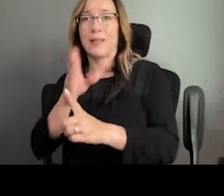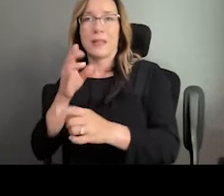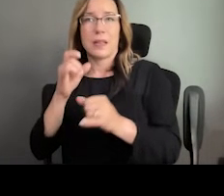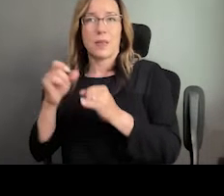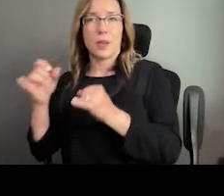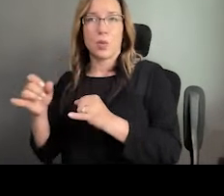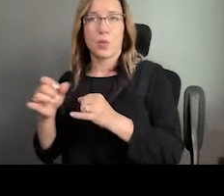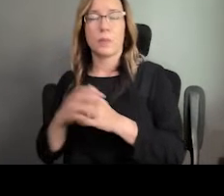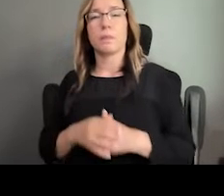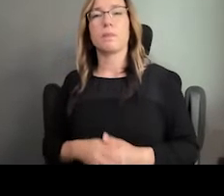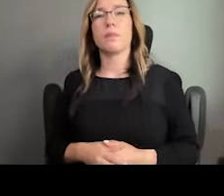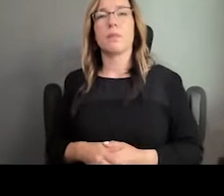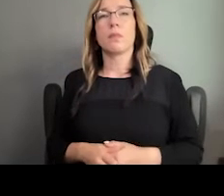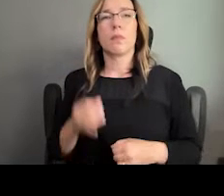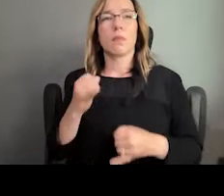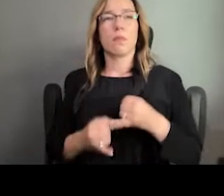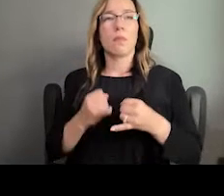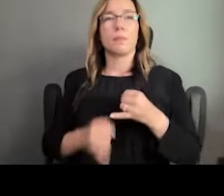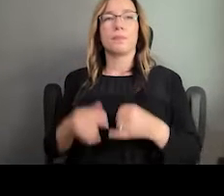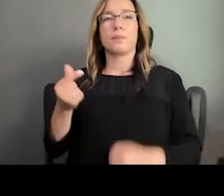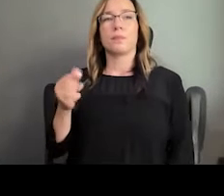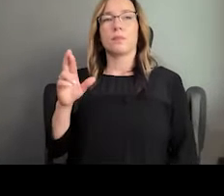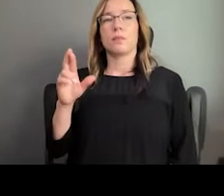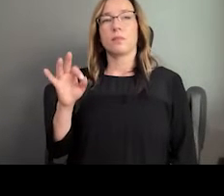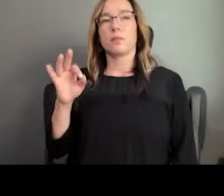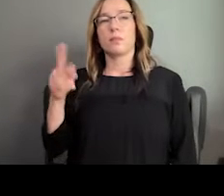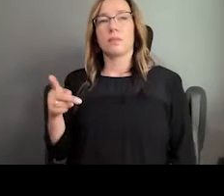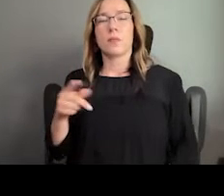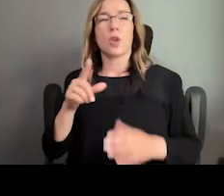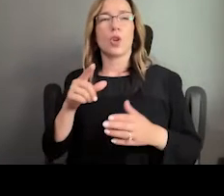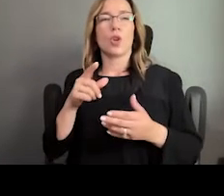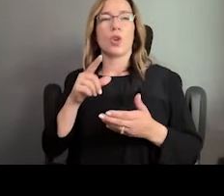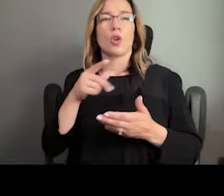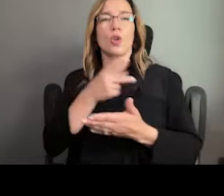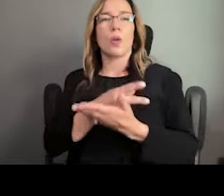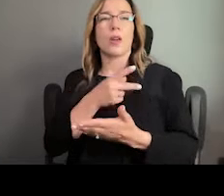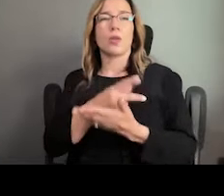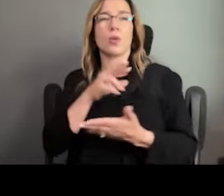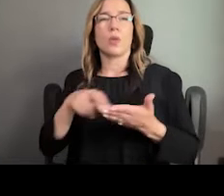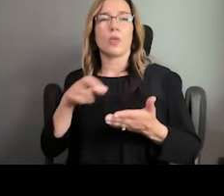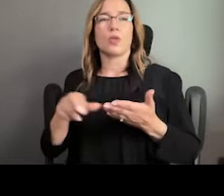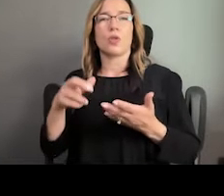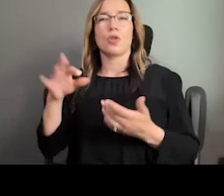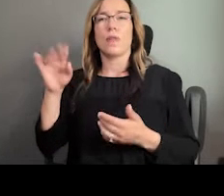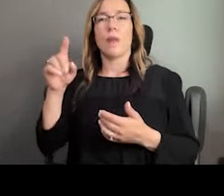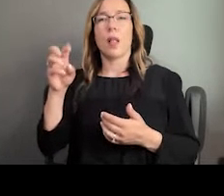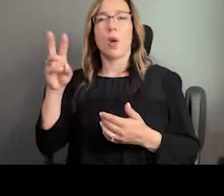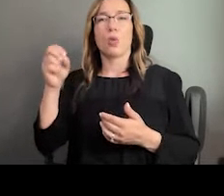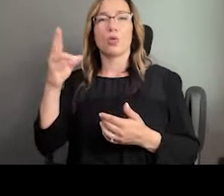Finally, GRFP, or our Graduate Research Fellowship Program, recipients can request support to